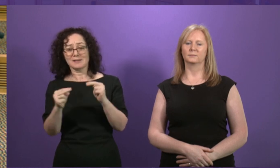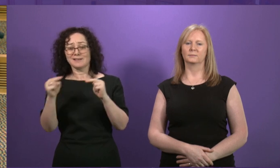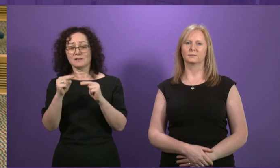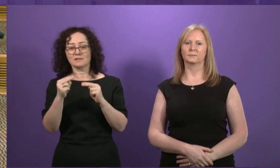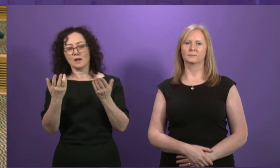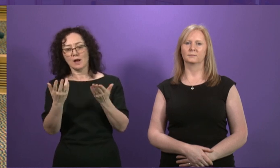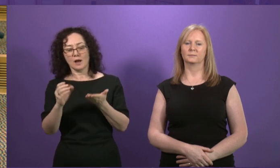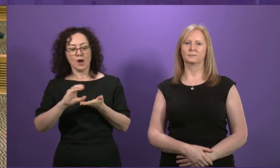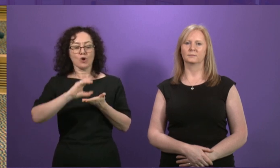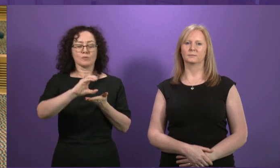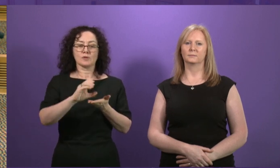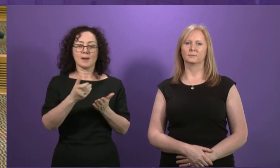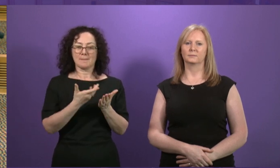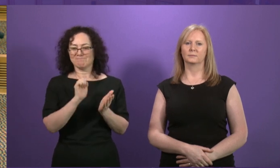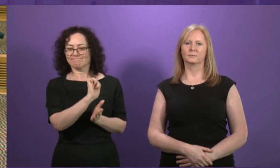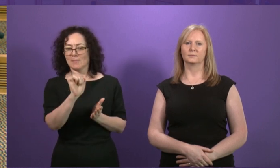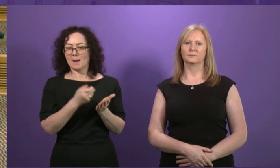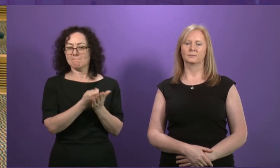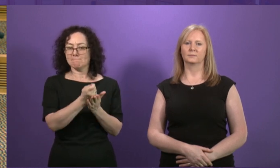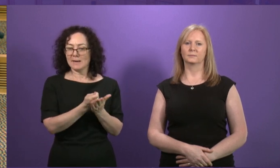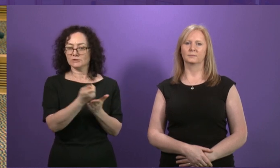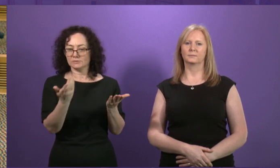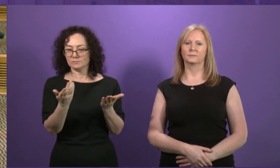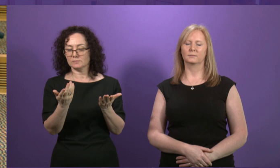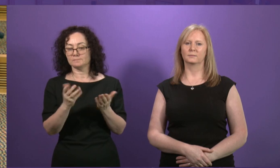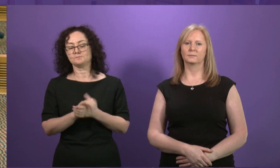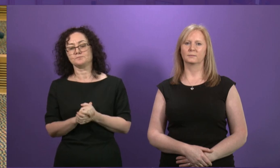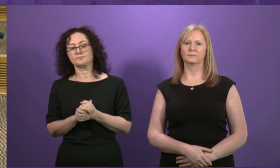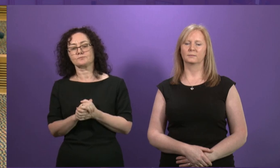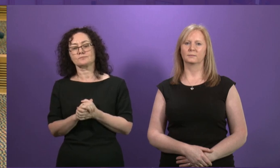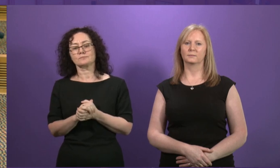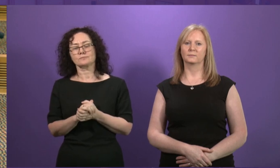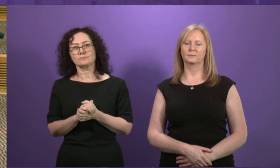to the pension scheme in order to maintain the benefit for employees. In addition, ministers